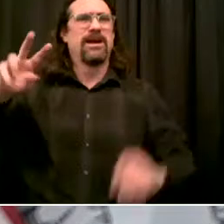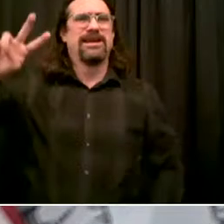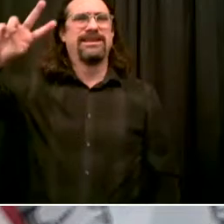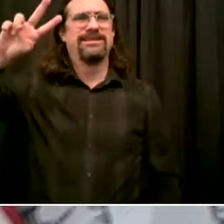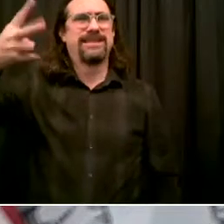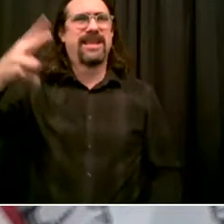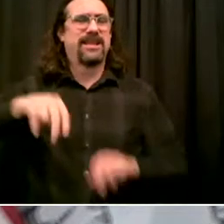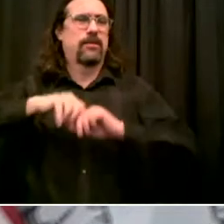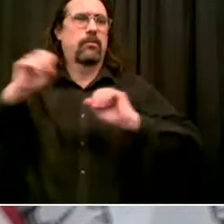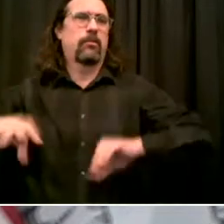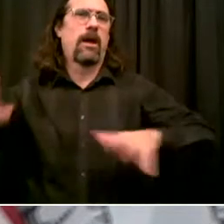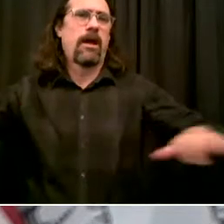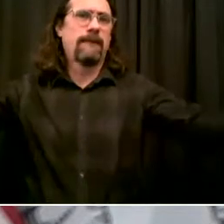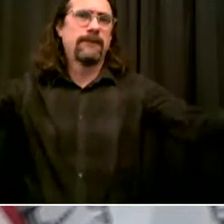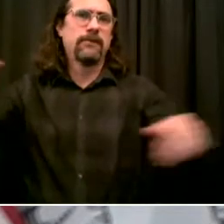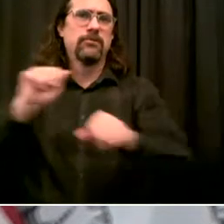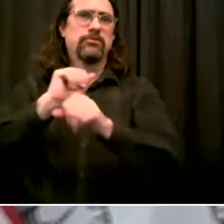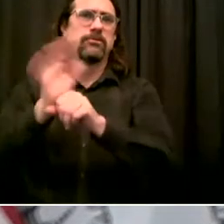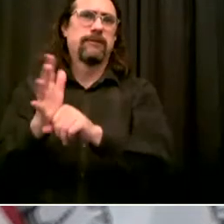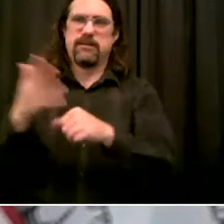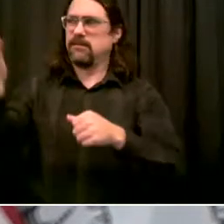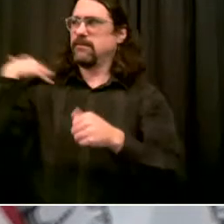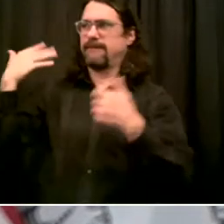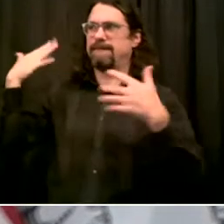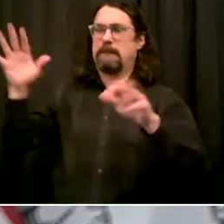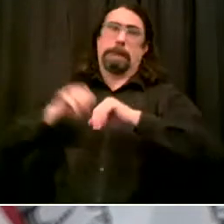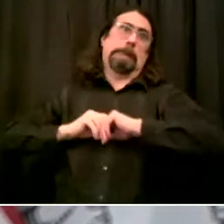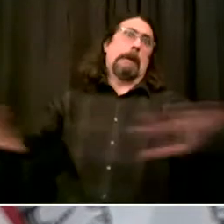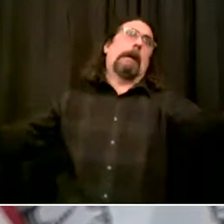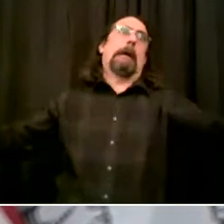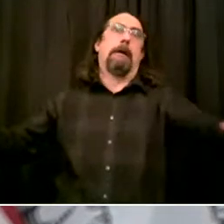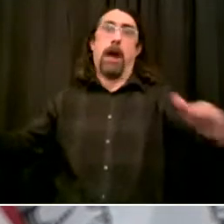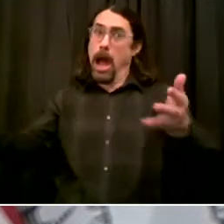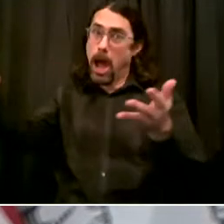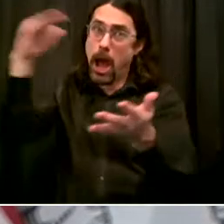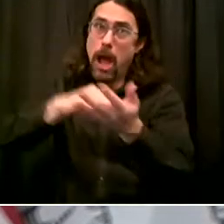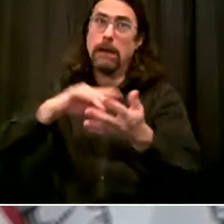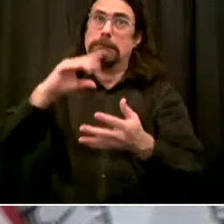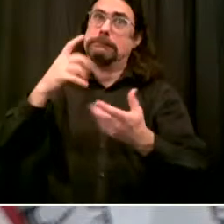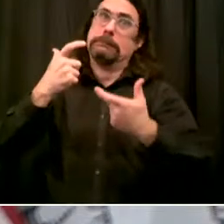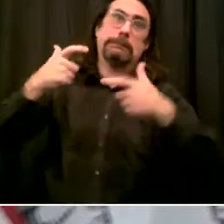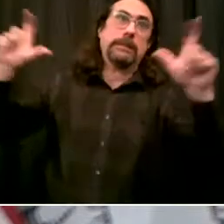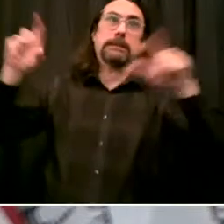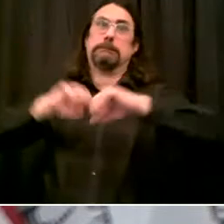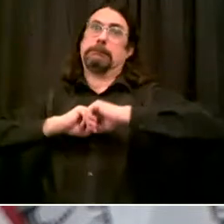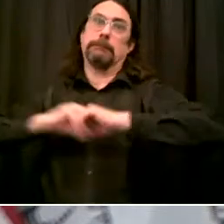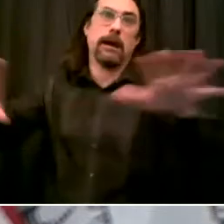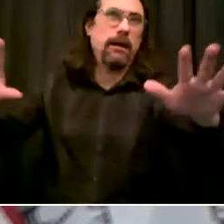THE IMPORTANCE OF MAKING SURE THAT DOES NOT HAPPEN. DO YOU HAVE A DEFINITION THAT